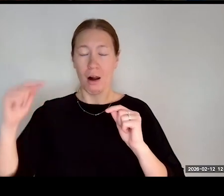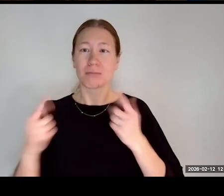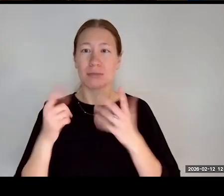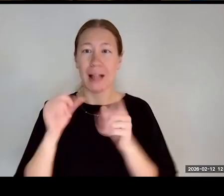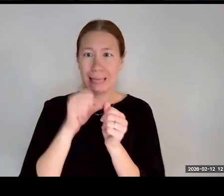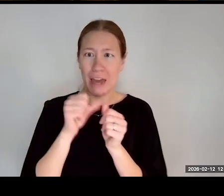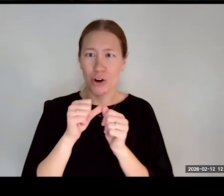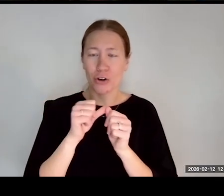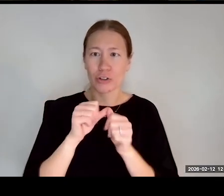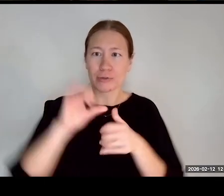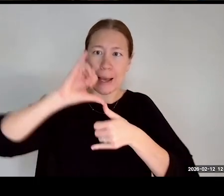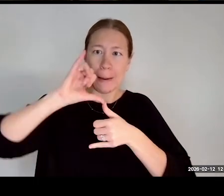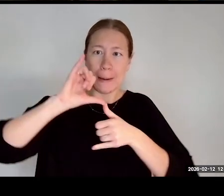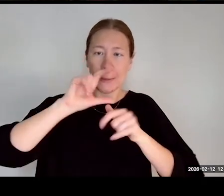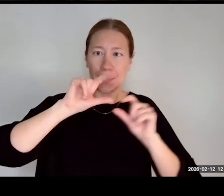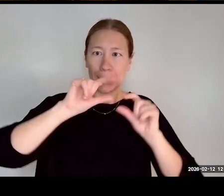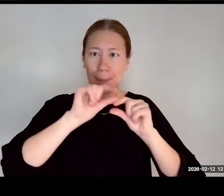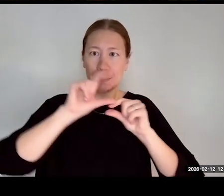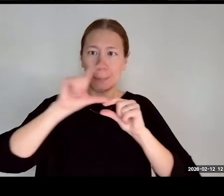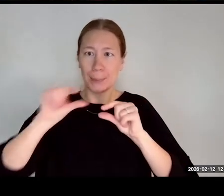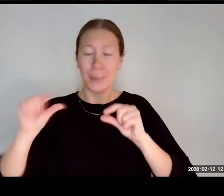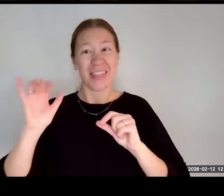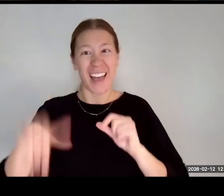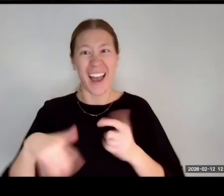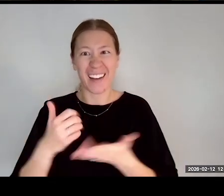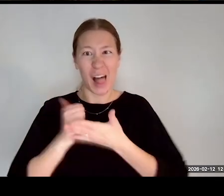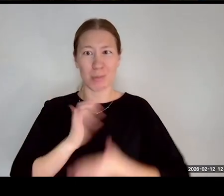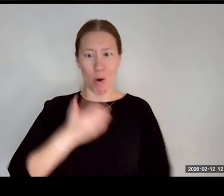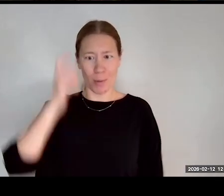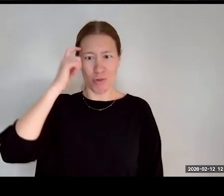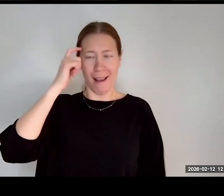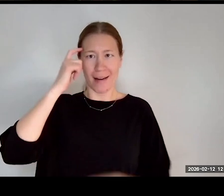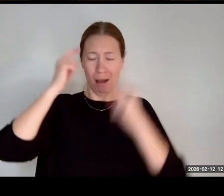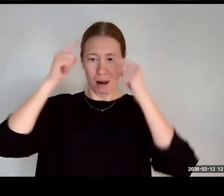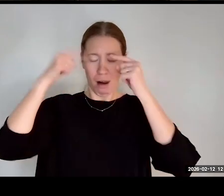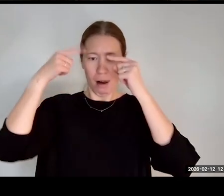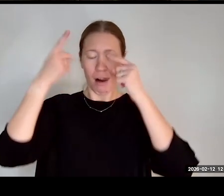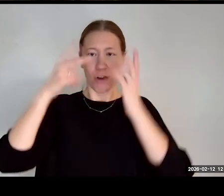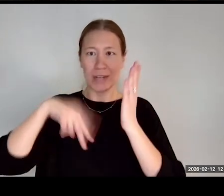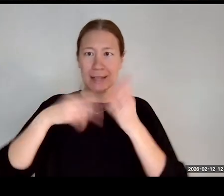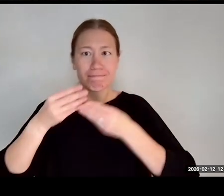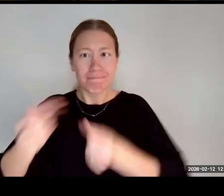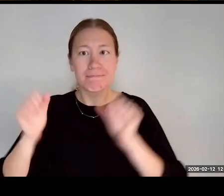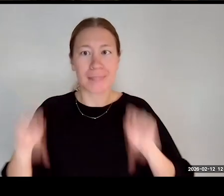through the word and interpret the word more quickly. It's also important to minimize the use of italic text.